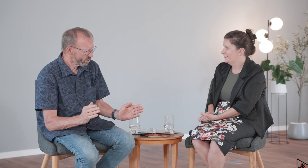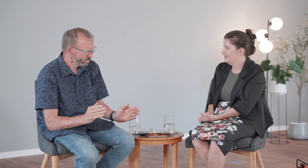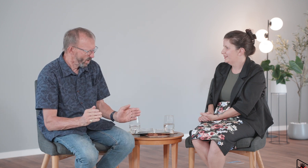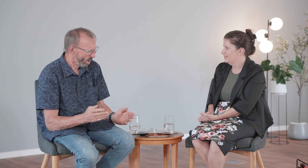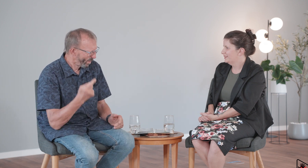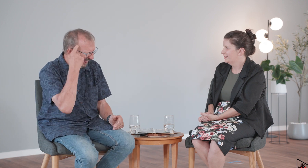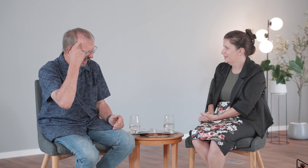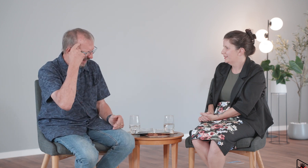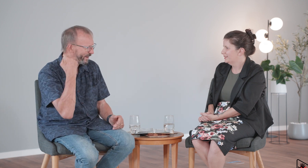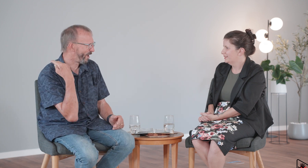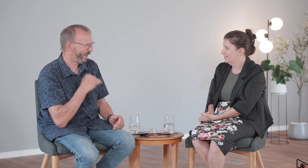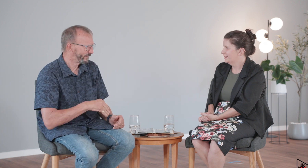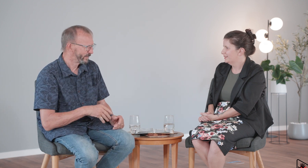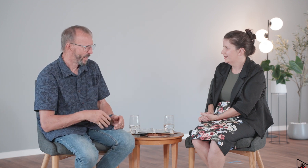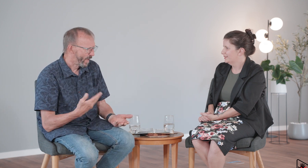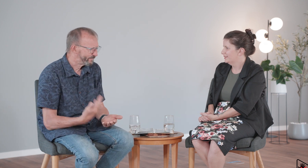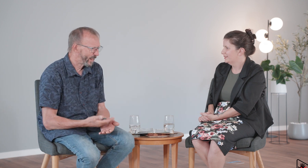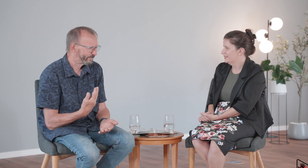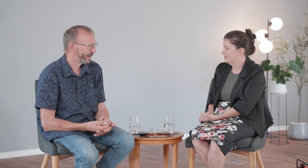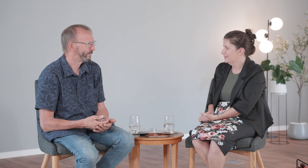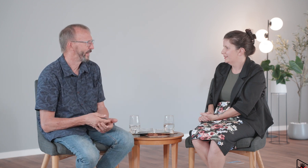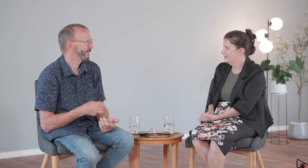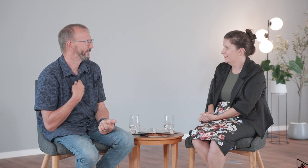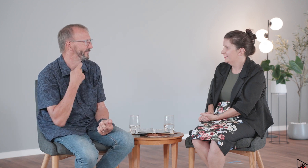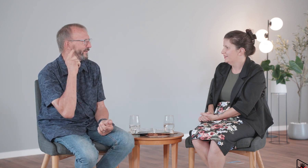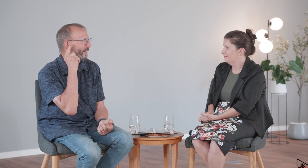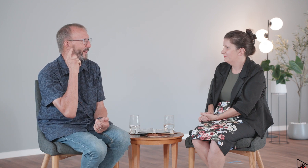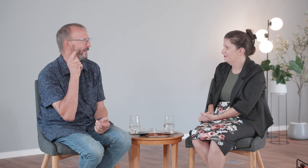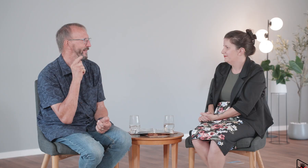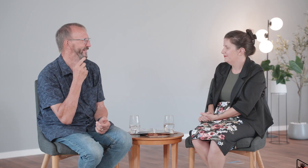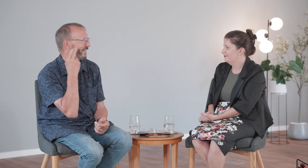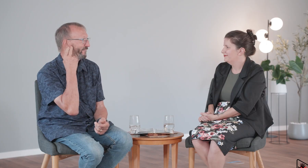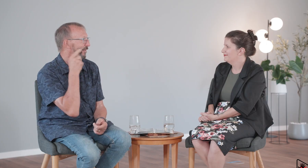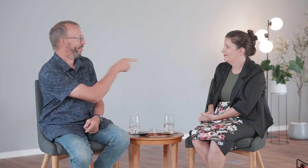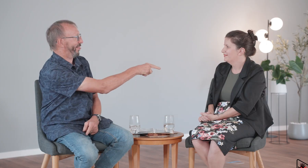had a look and said, "Oh, these look fairly small and the heads have been cut off." and was chatting